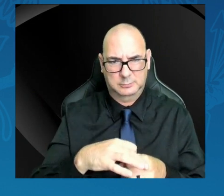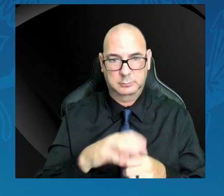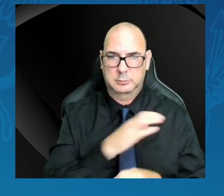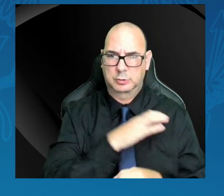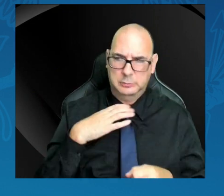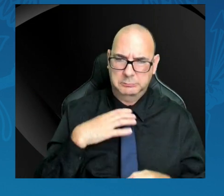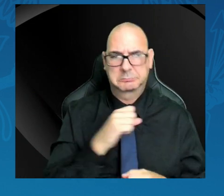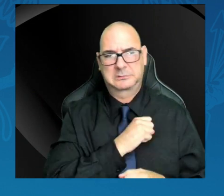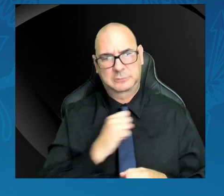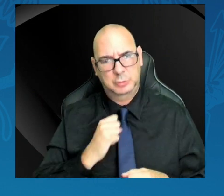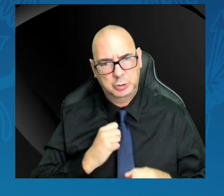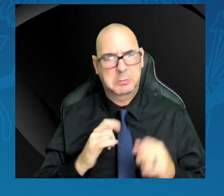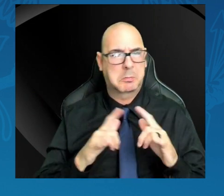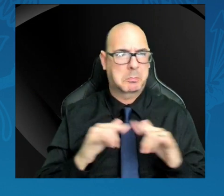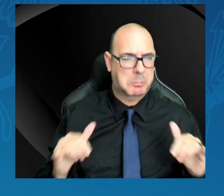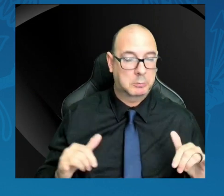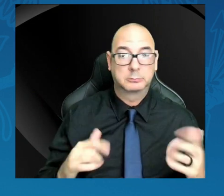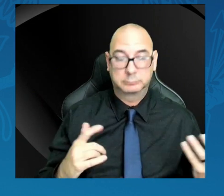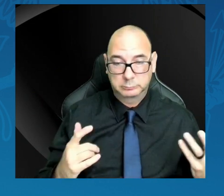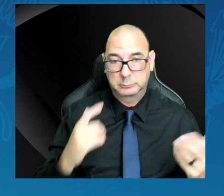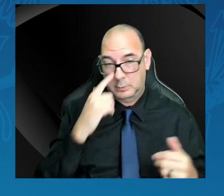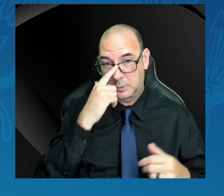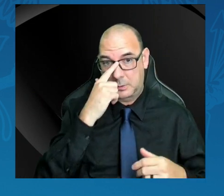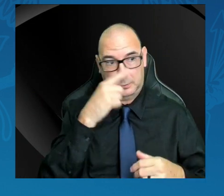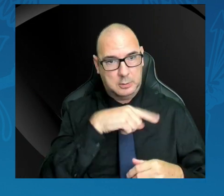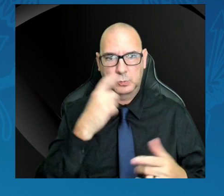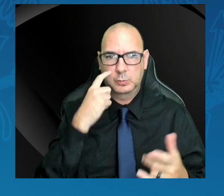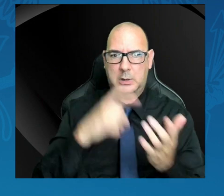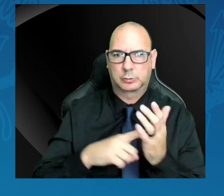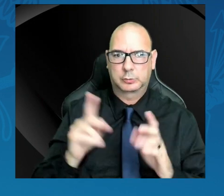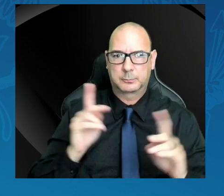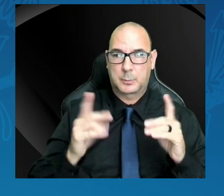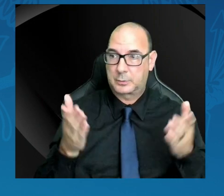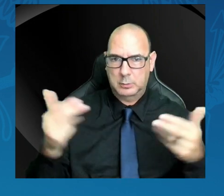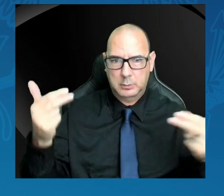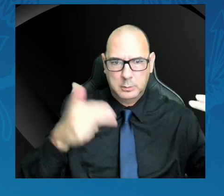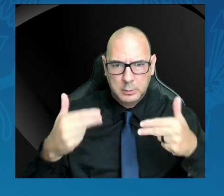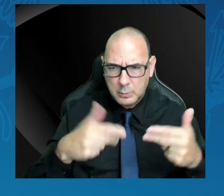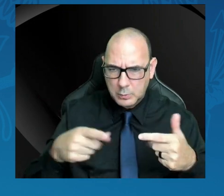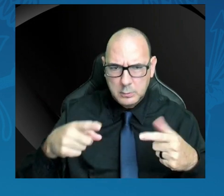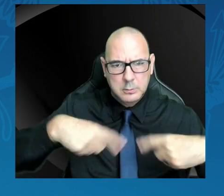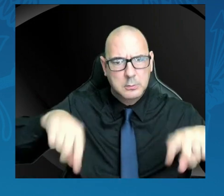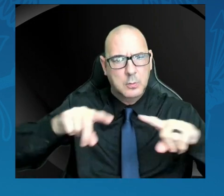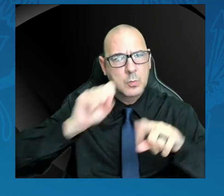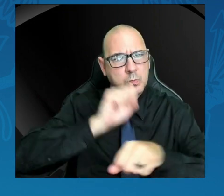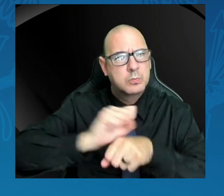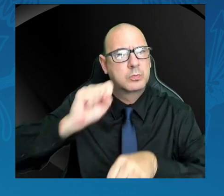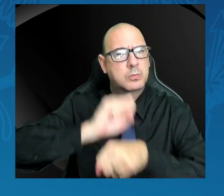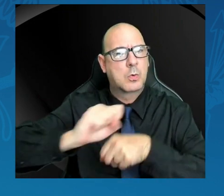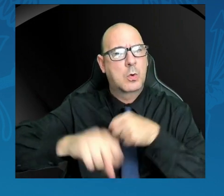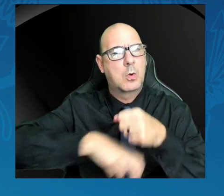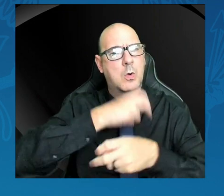who are here who worked so hard to make the students of our nation thrive. And again, as I mentioned, it's the teachers,